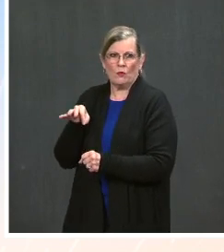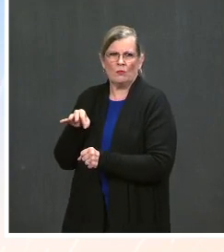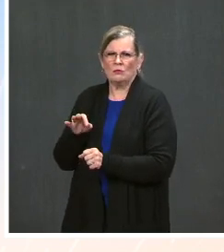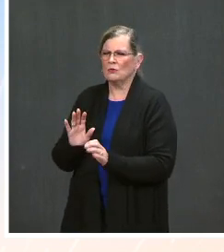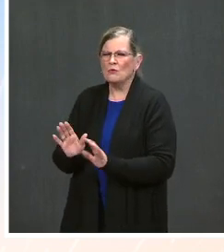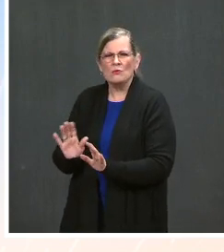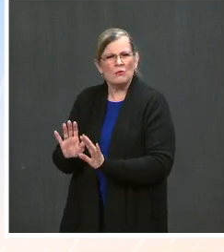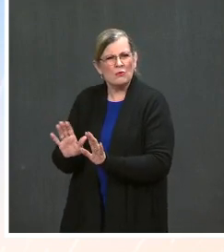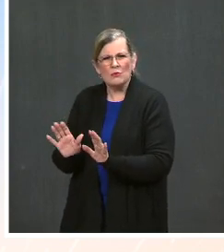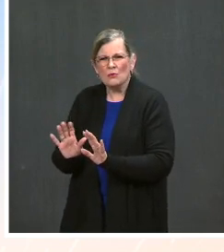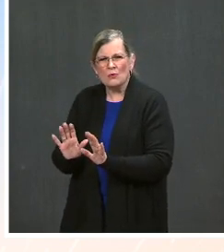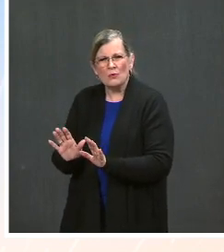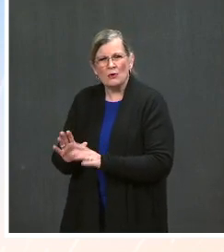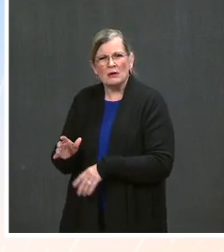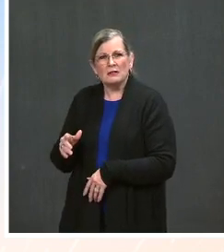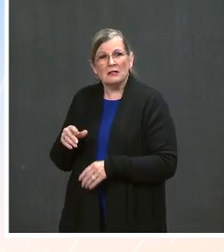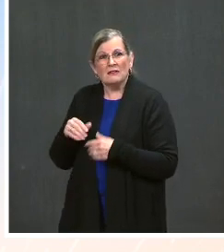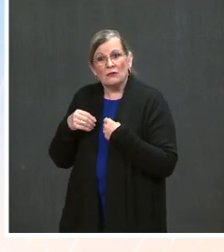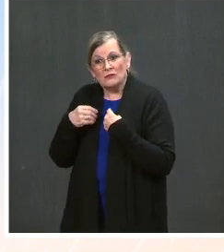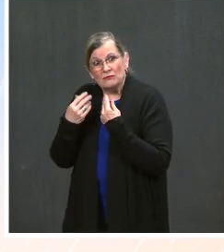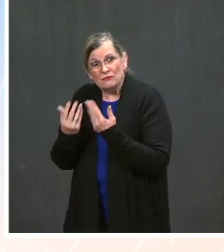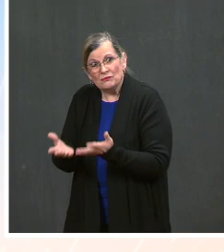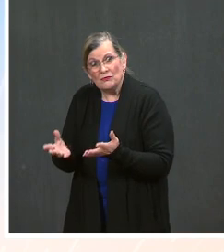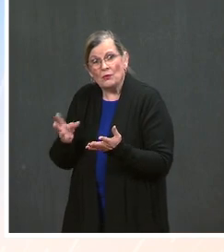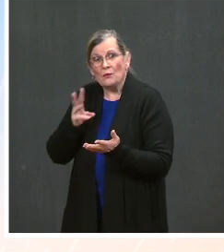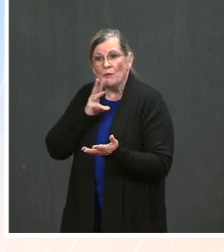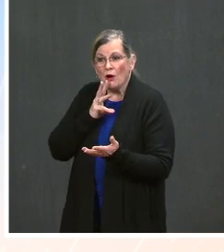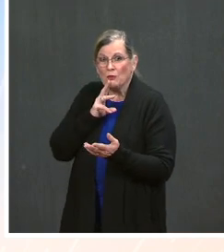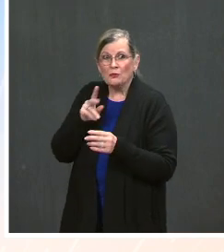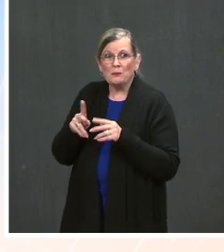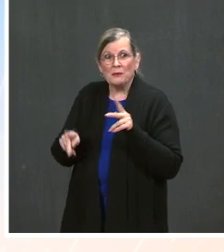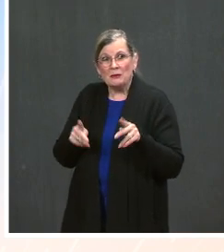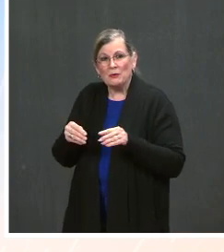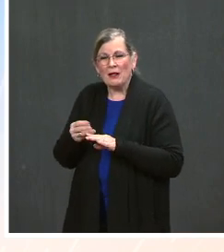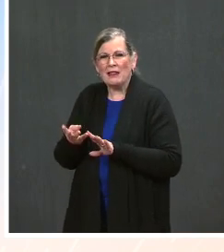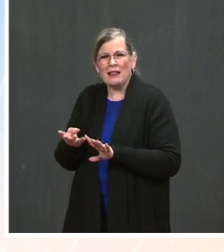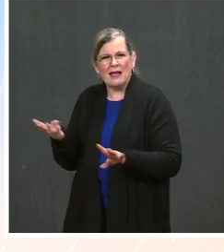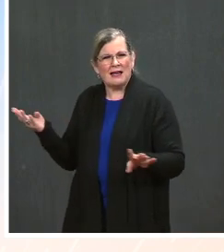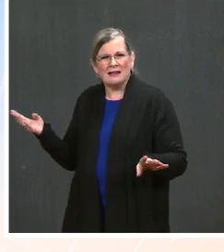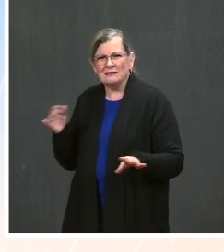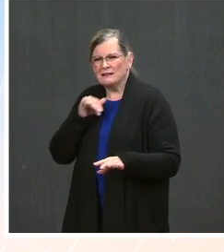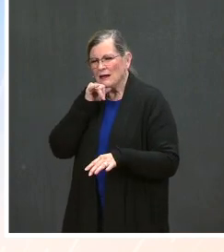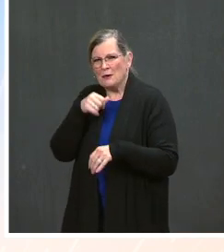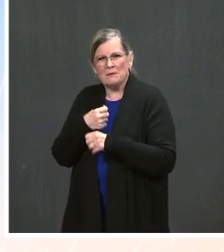to people waiting in line is not making it easier. We're also not calling from here for specific actions from businesses.